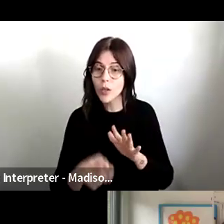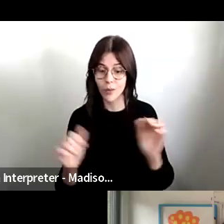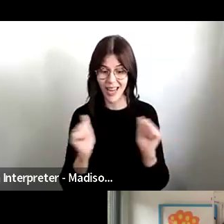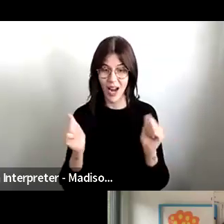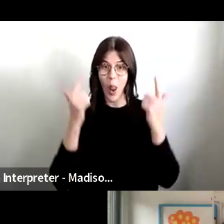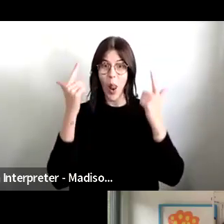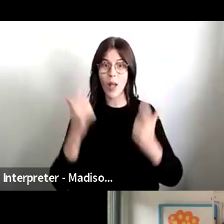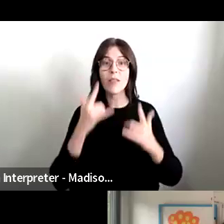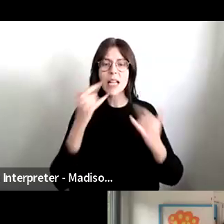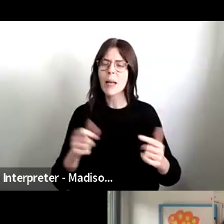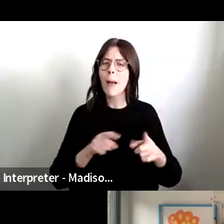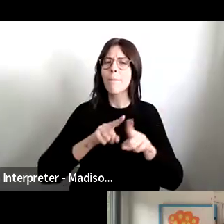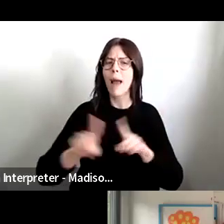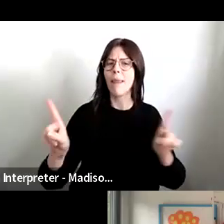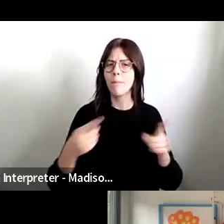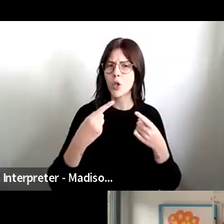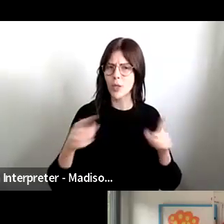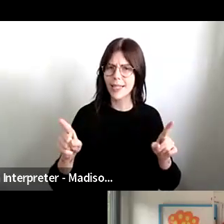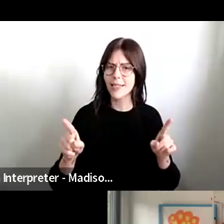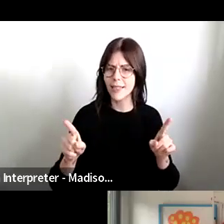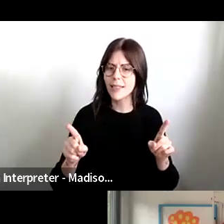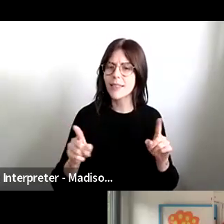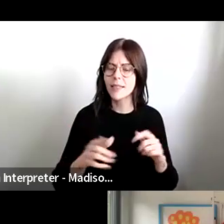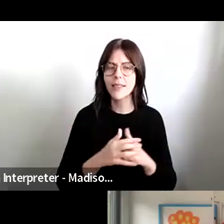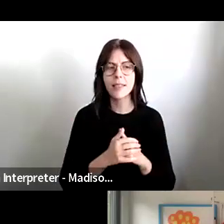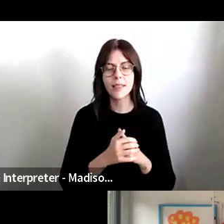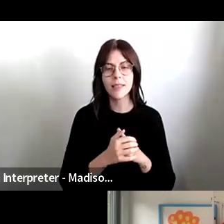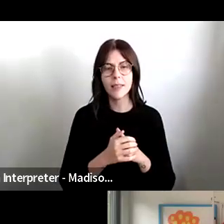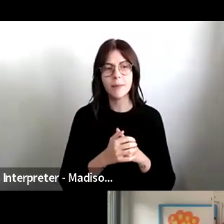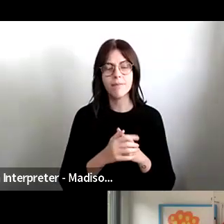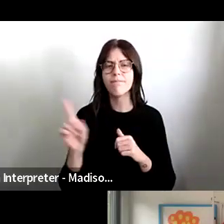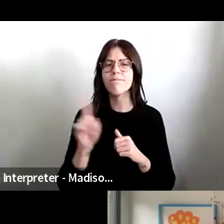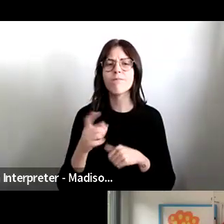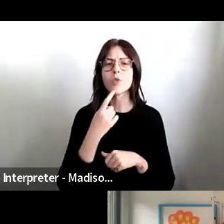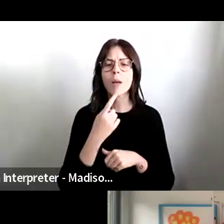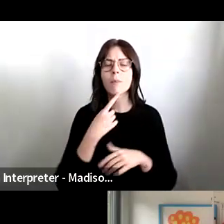music, we were working out the other day. What kind of strategies and tips do you have?